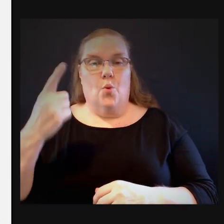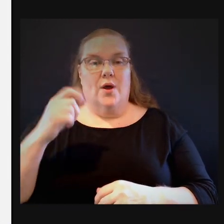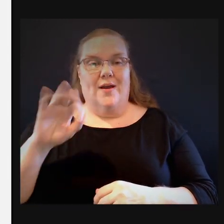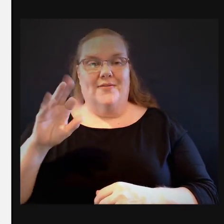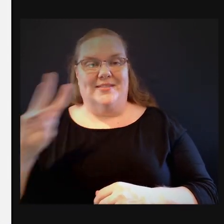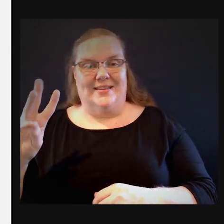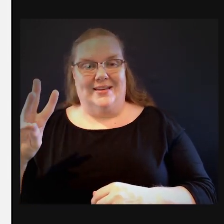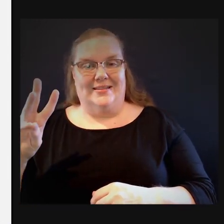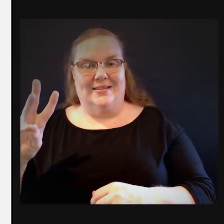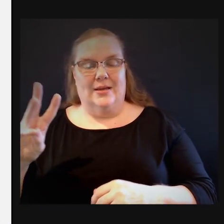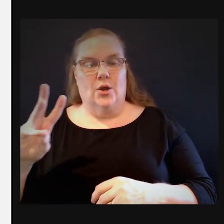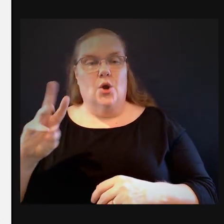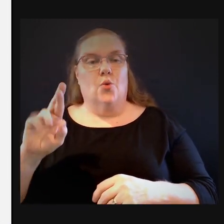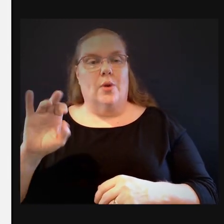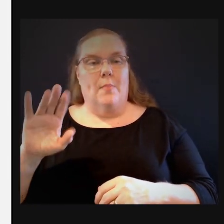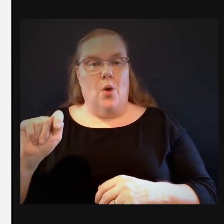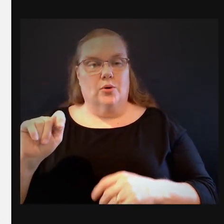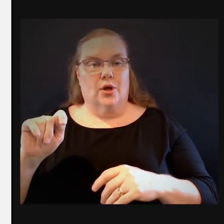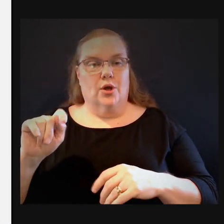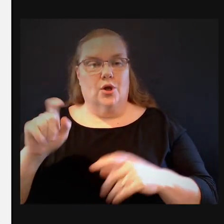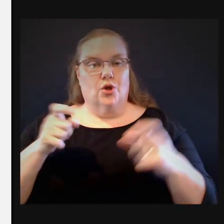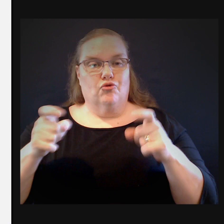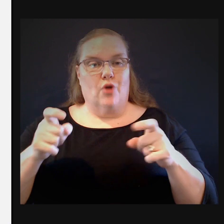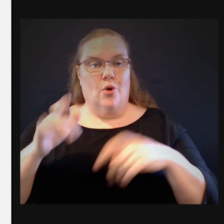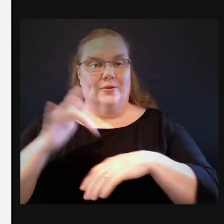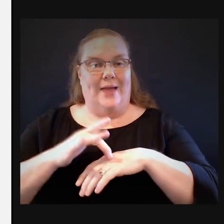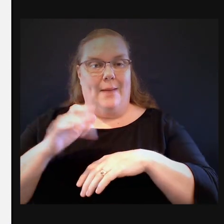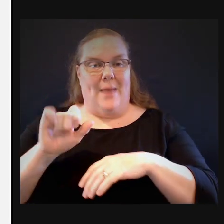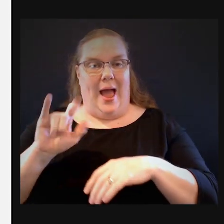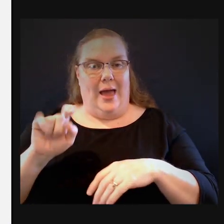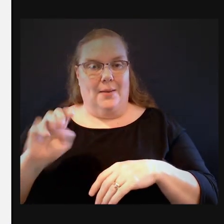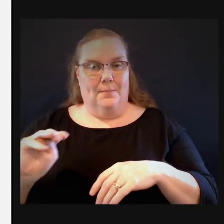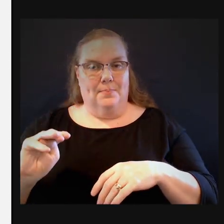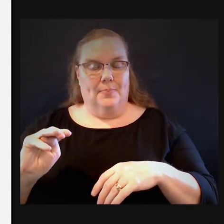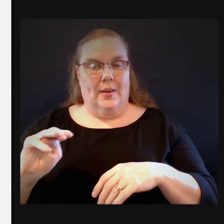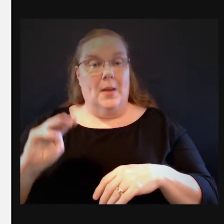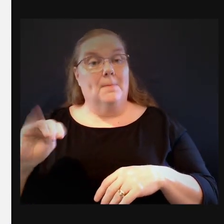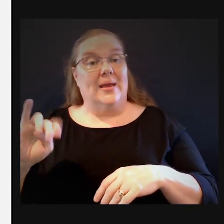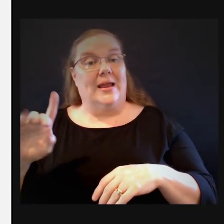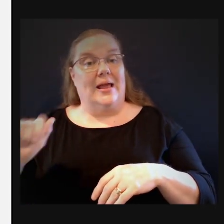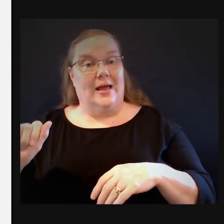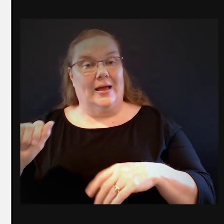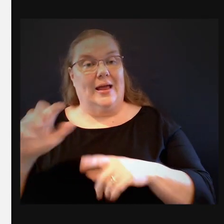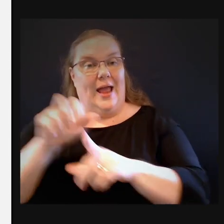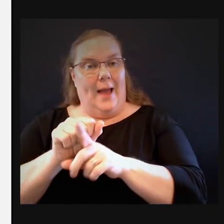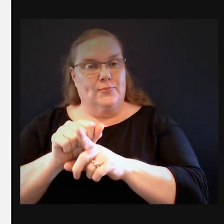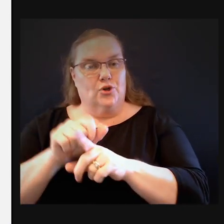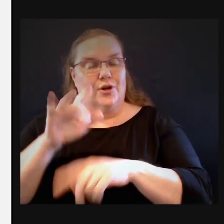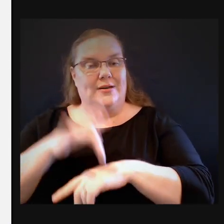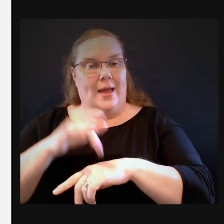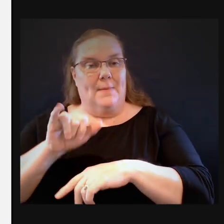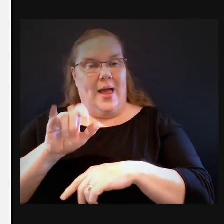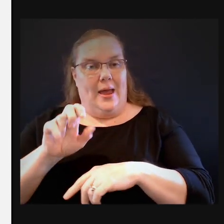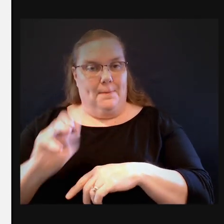Remote Control tab item. System.win... Media Capture tab item. Applications tab item.